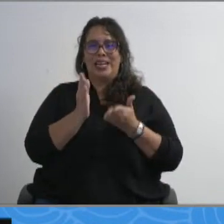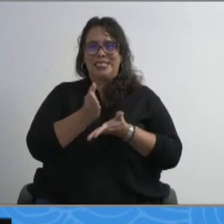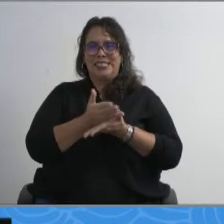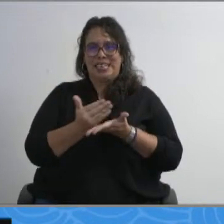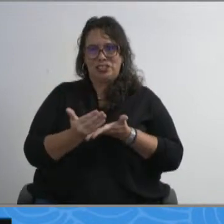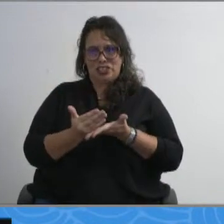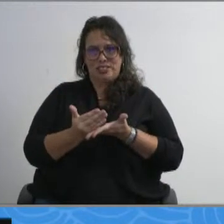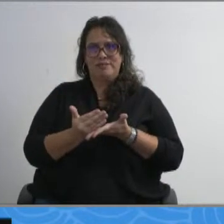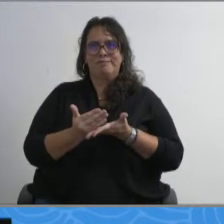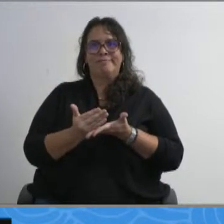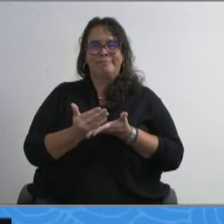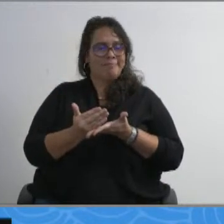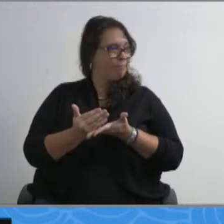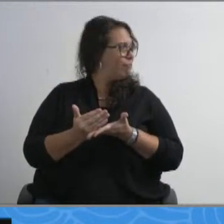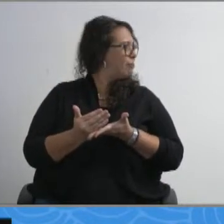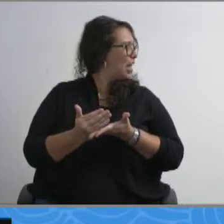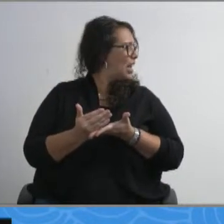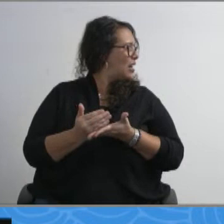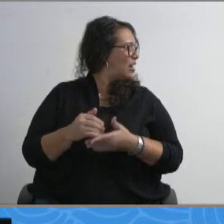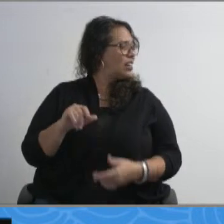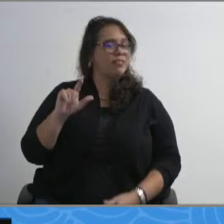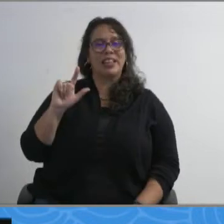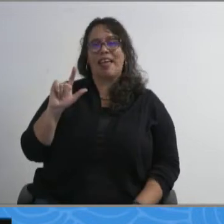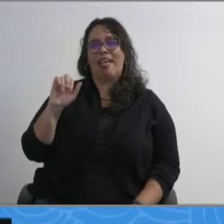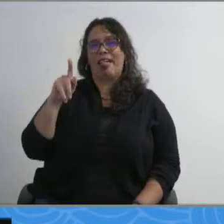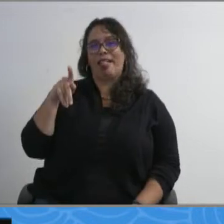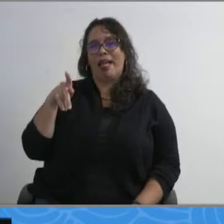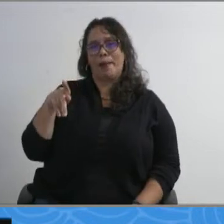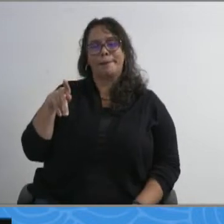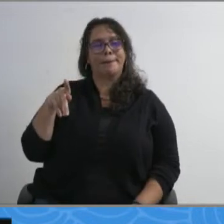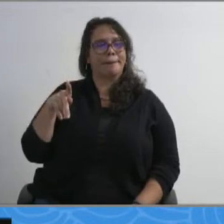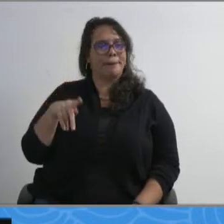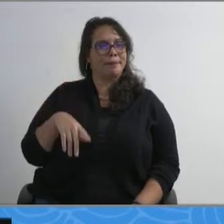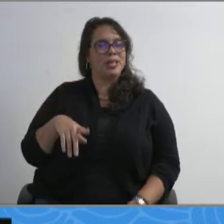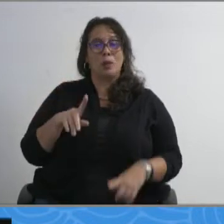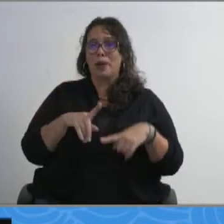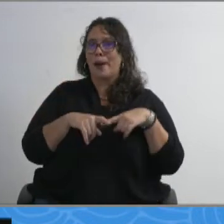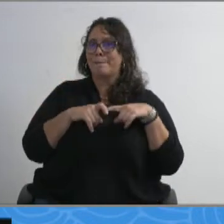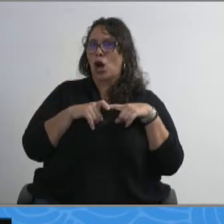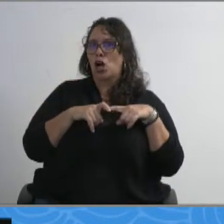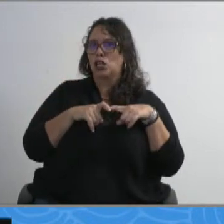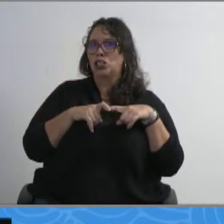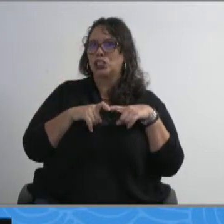of the LCAP Federal Addendum. So, I'll pause there for a second. And Carmen, do we have anything?